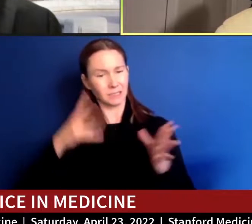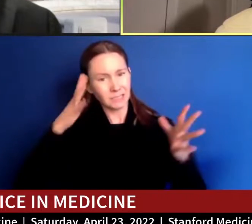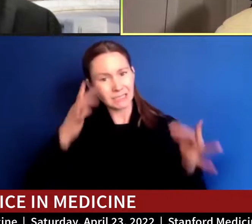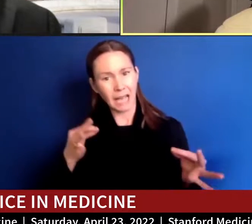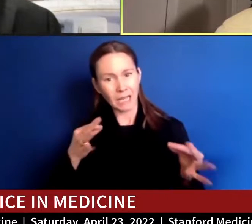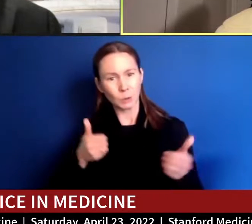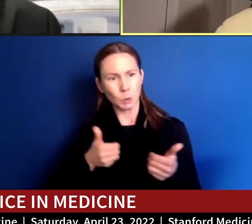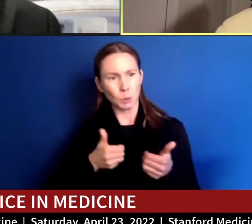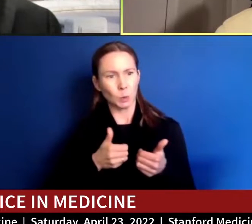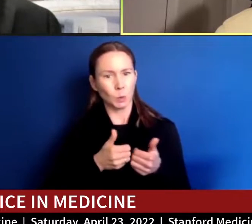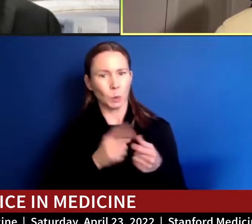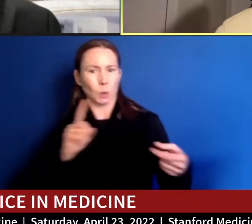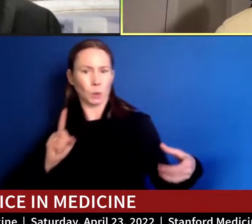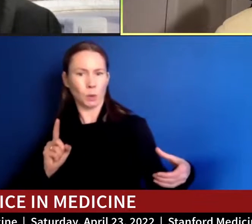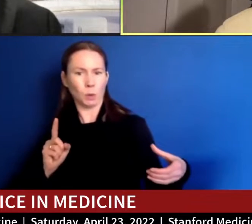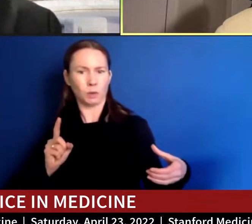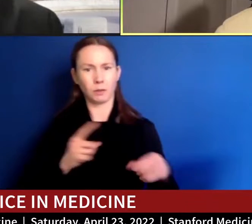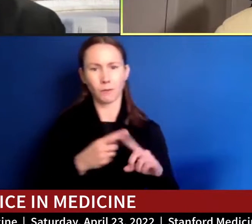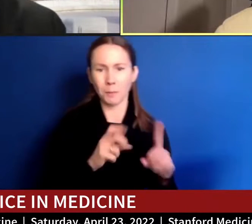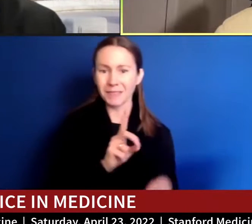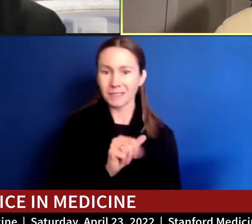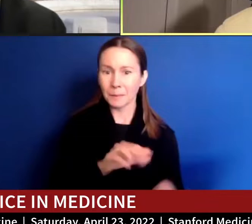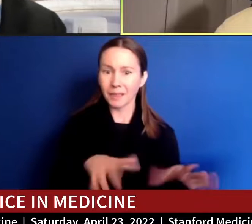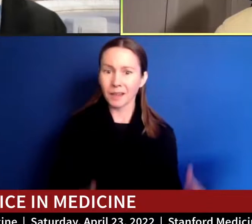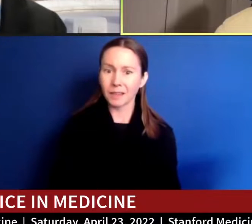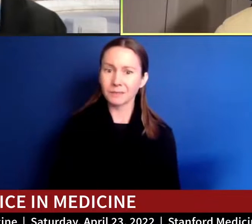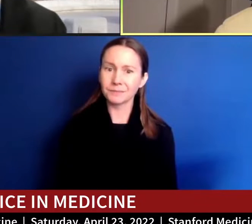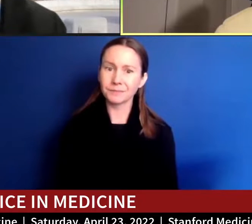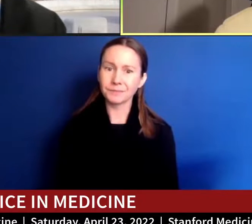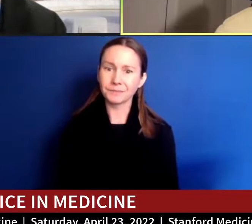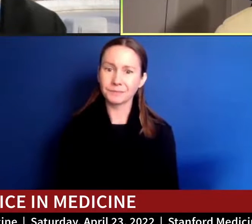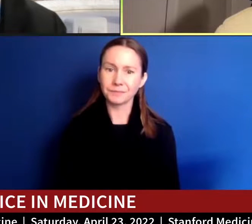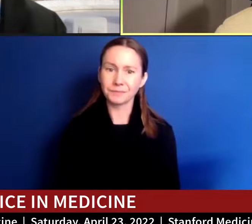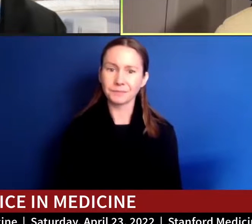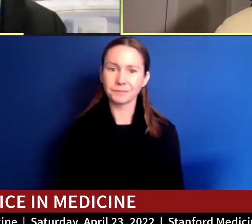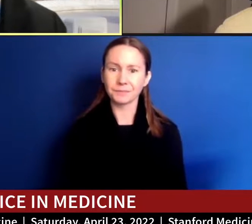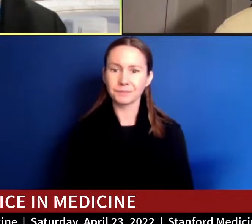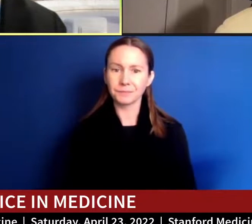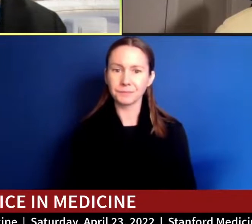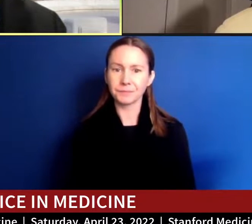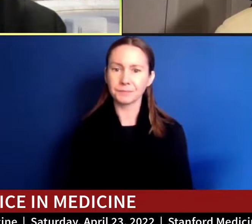PETER POULLOS: